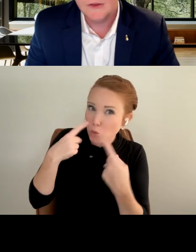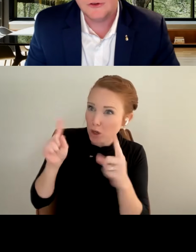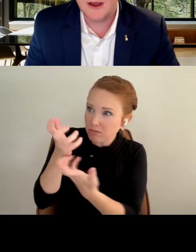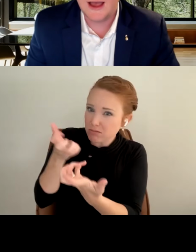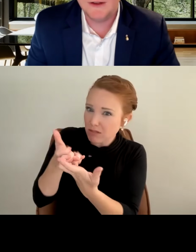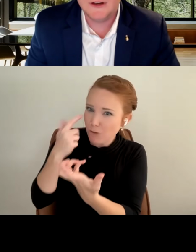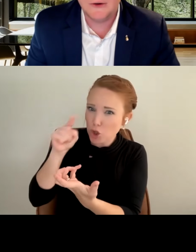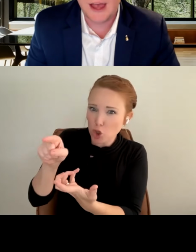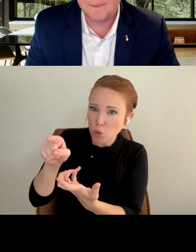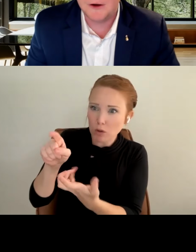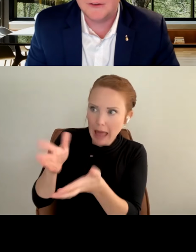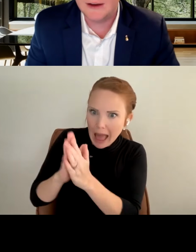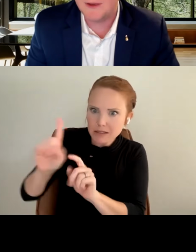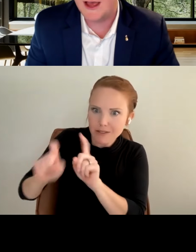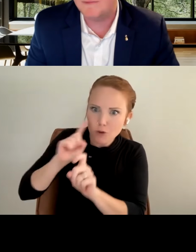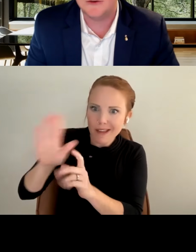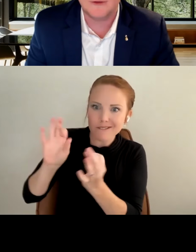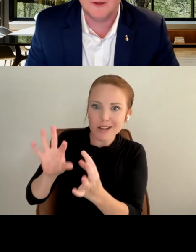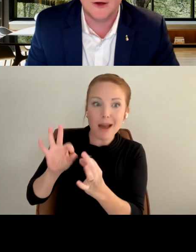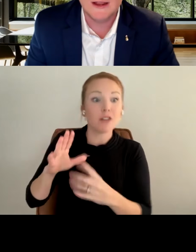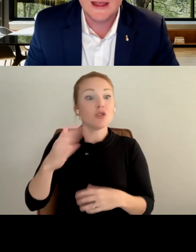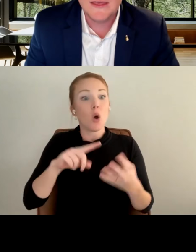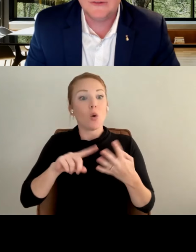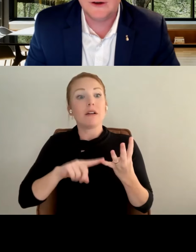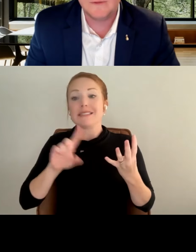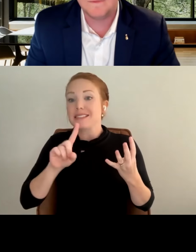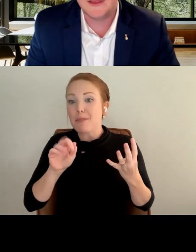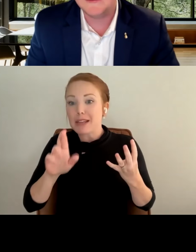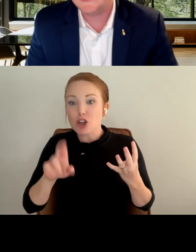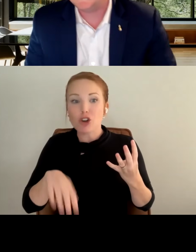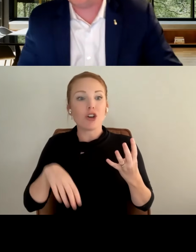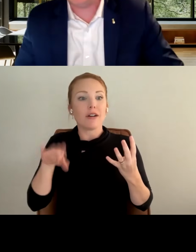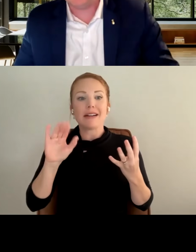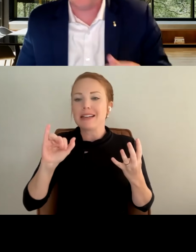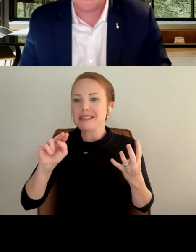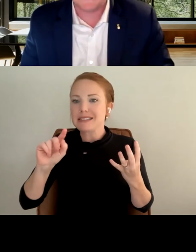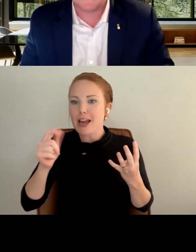So, I I mentioned here Zapier, Integromat, Microsoft Flow these are "if this, then that"